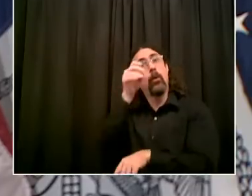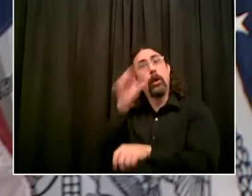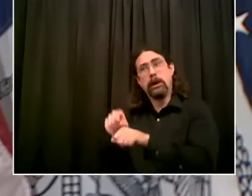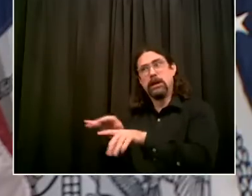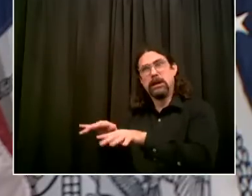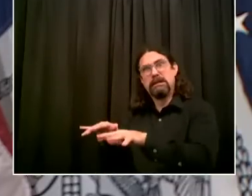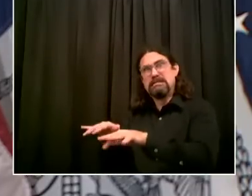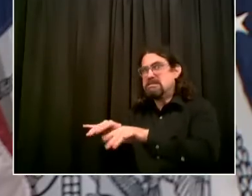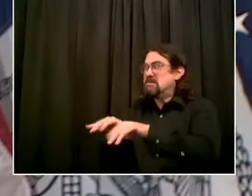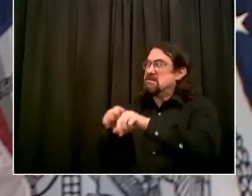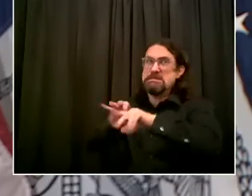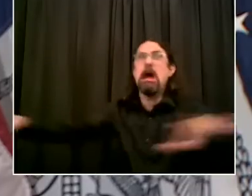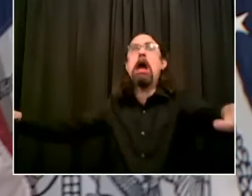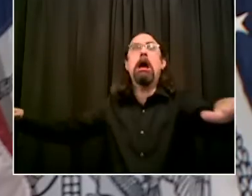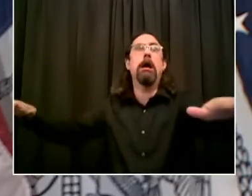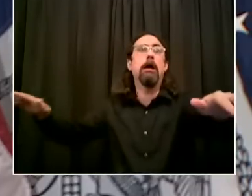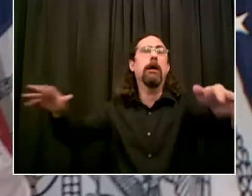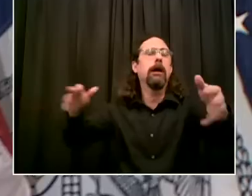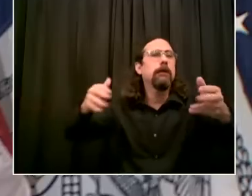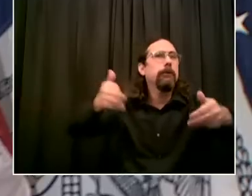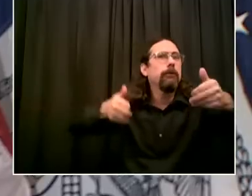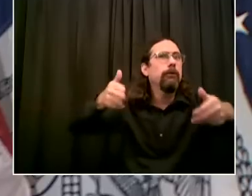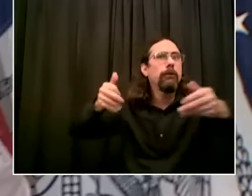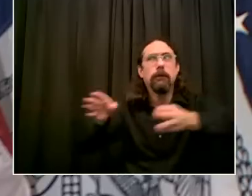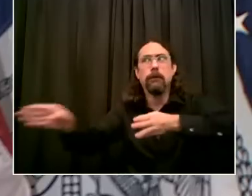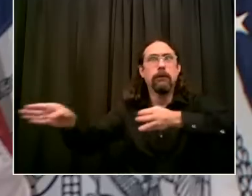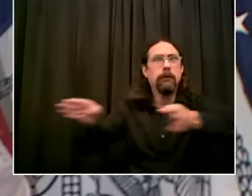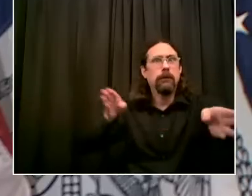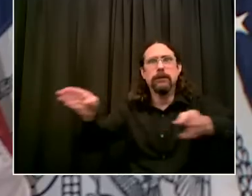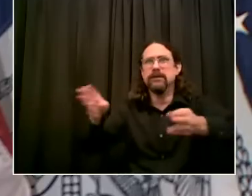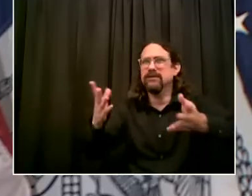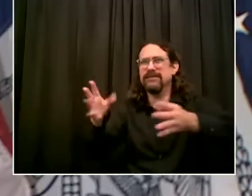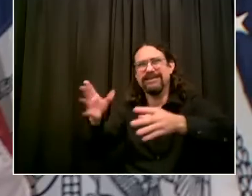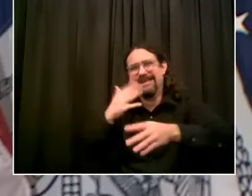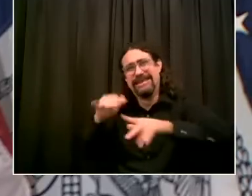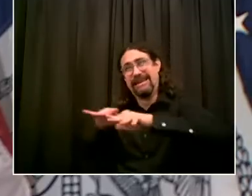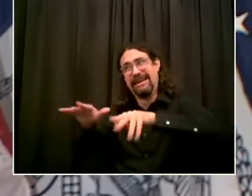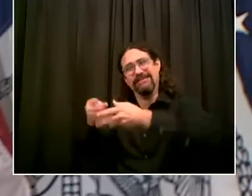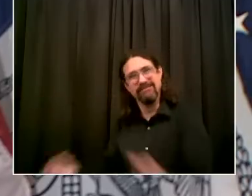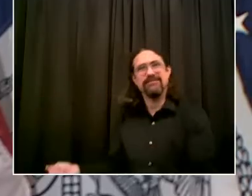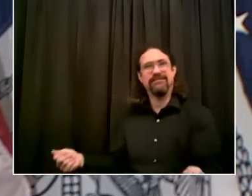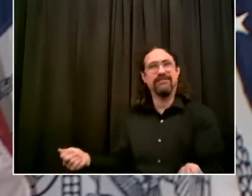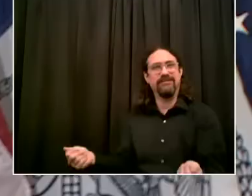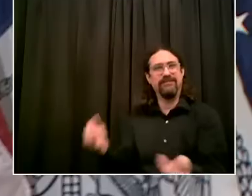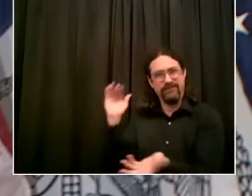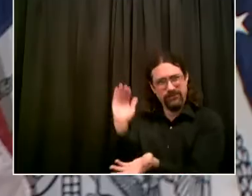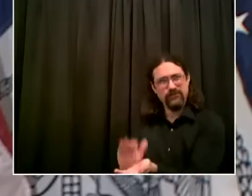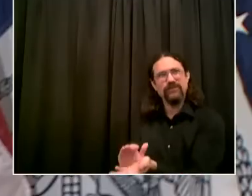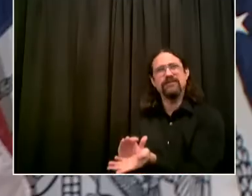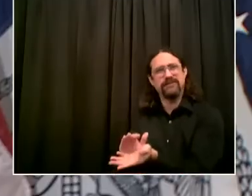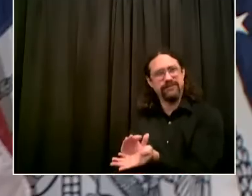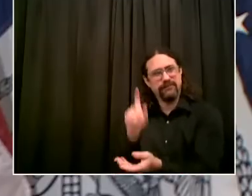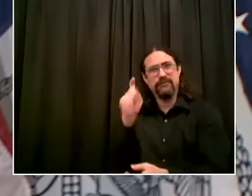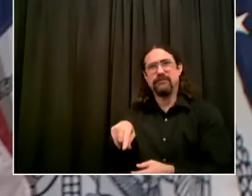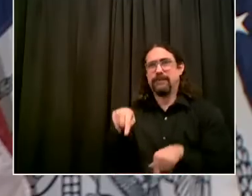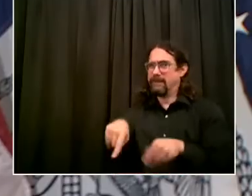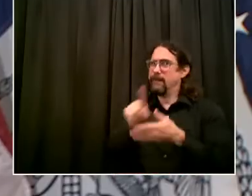HET RED ZONE AREAS AND COCOTNAIN THE AREAS THAT WE ARE SEEINGNG THERE. I BELIEVE THIS HACLLENLGE CAN BE